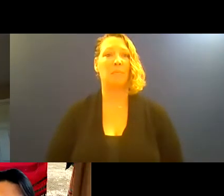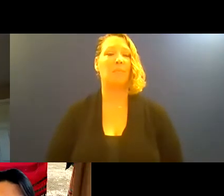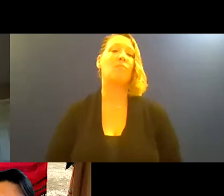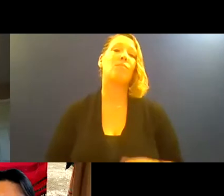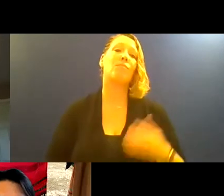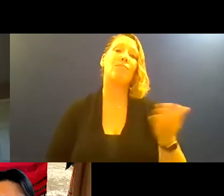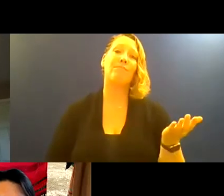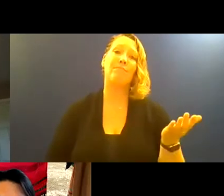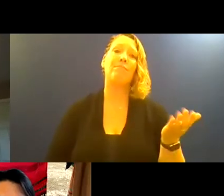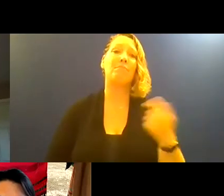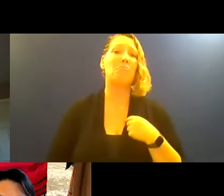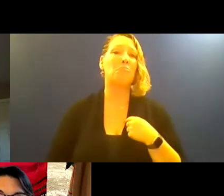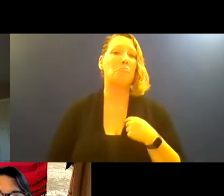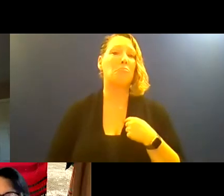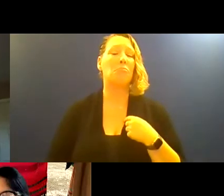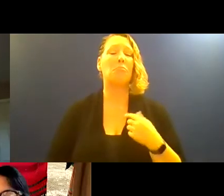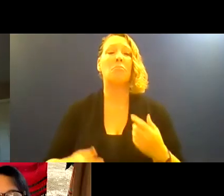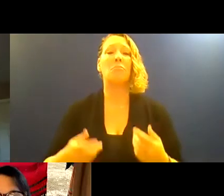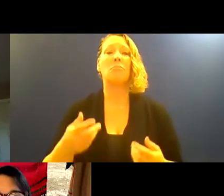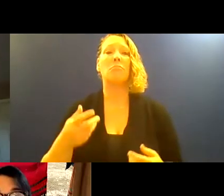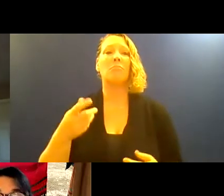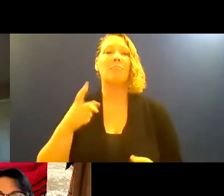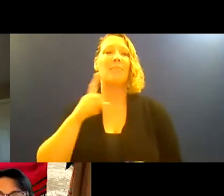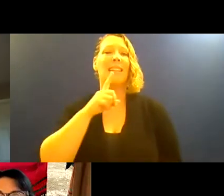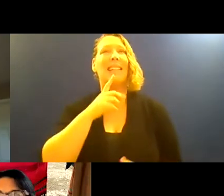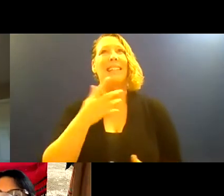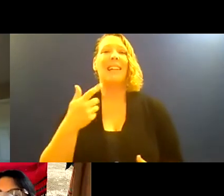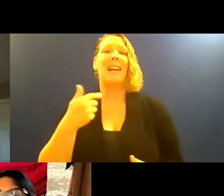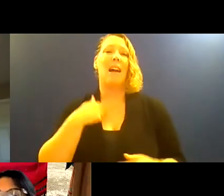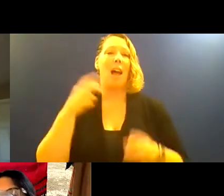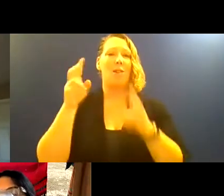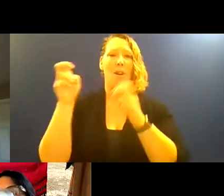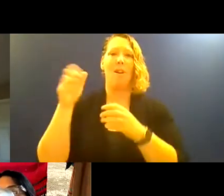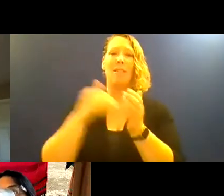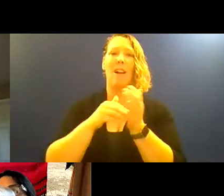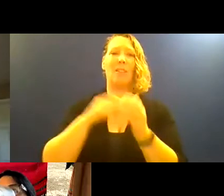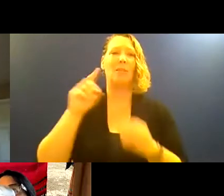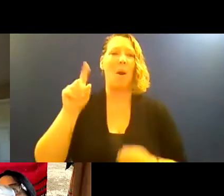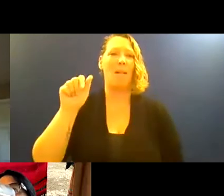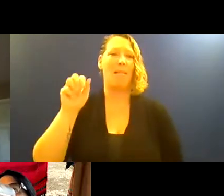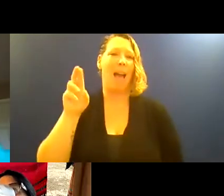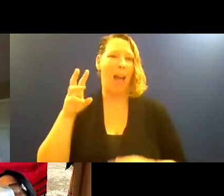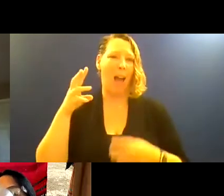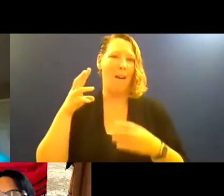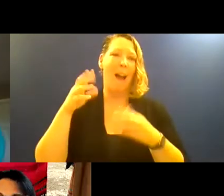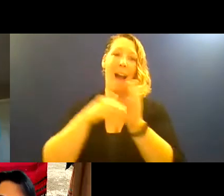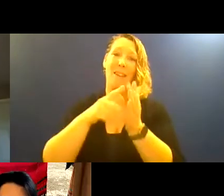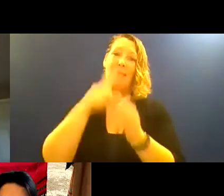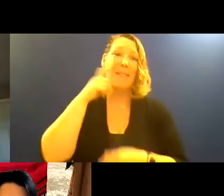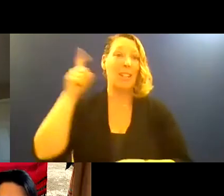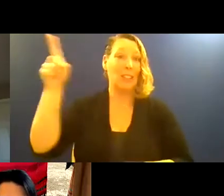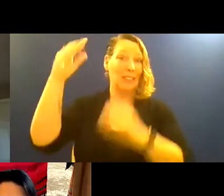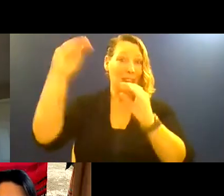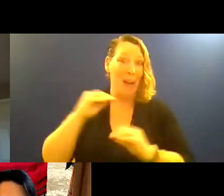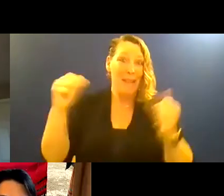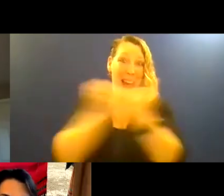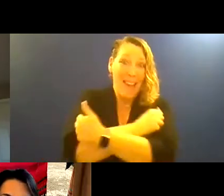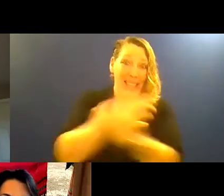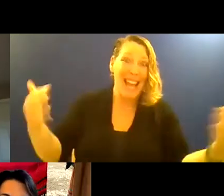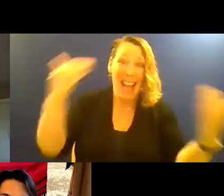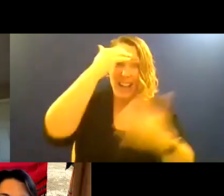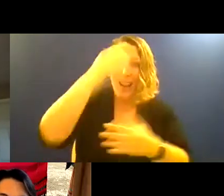Alyshia: I can jump in, you know, I go back. I quote Dr Duldulao very often but that's because she's literally taught me everything I know about data and research.